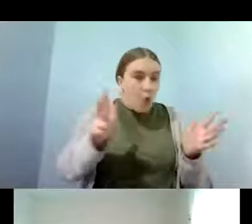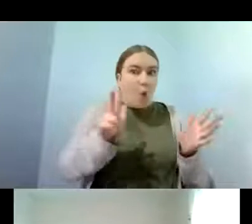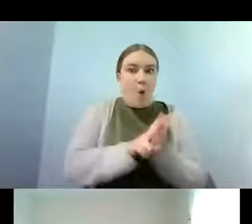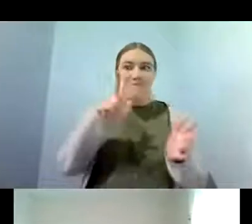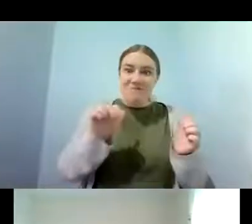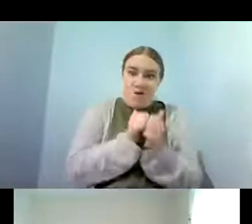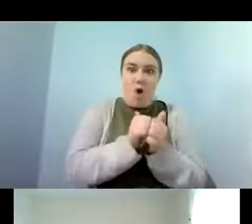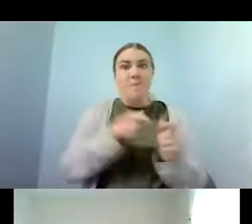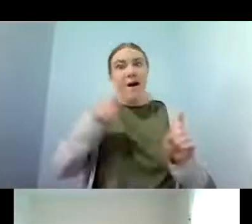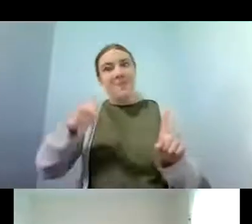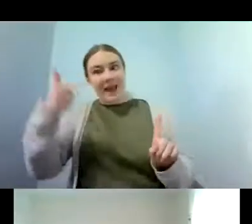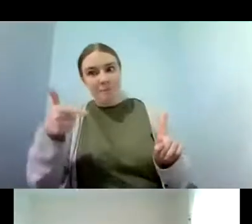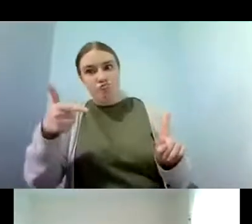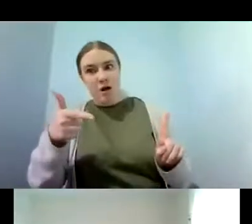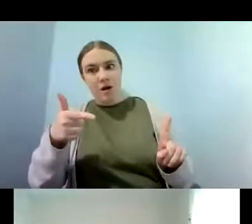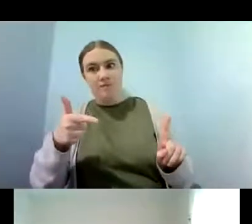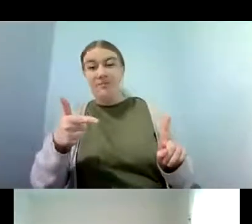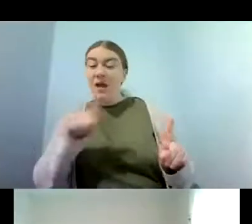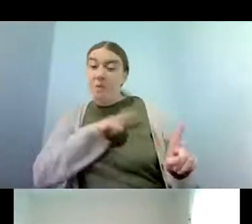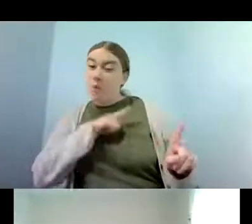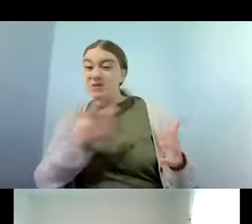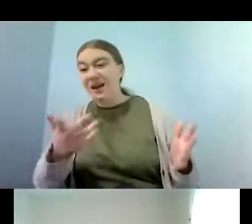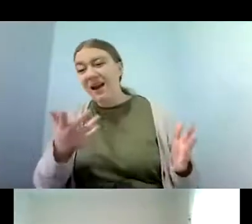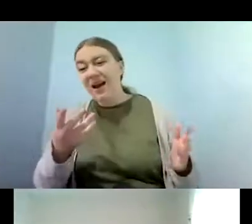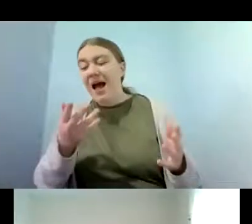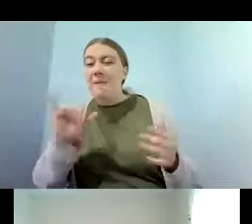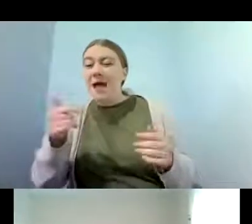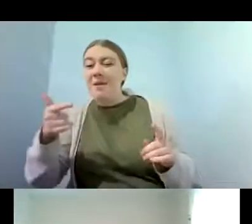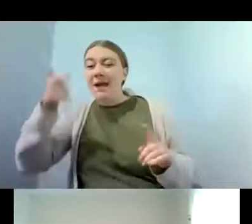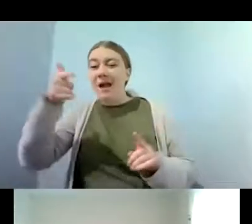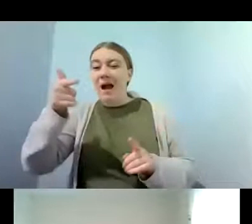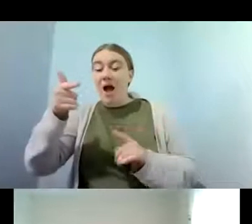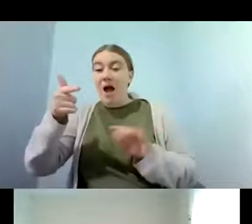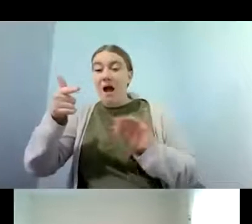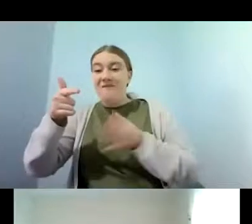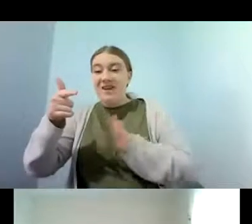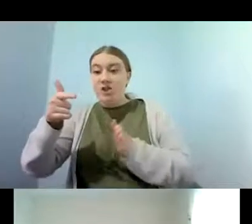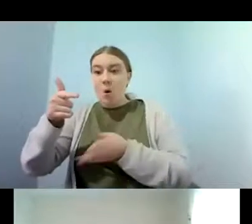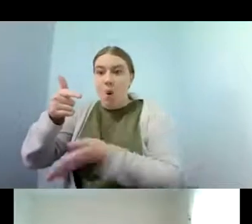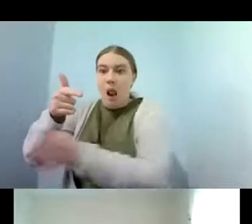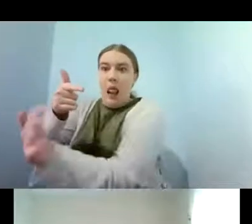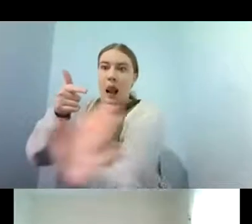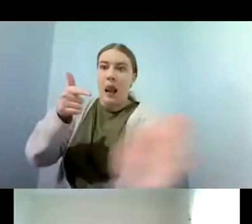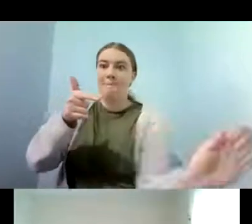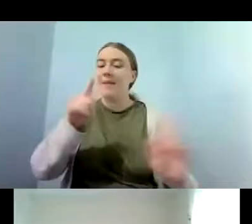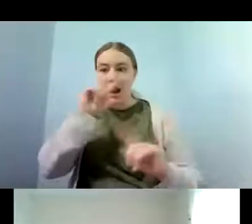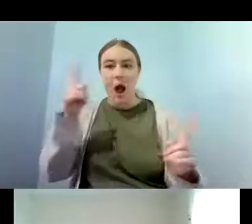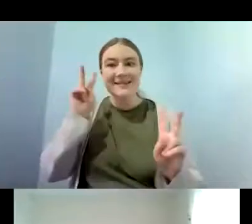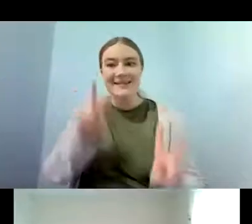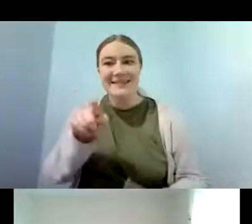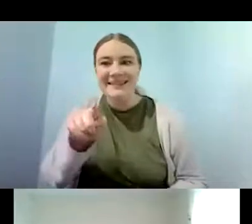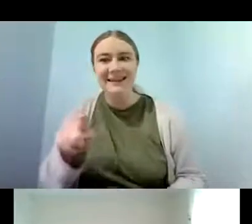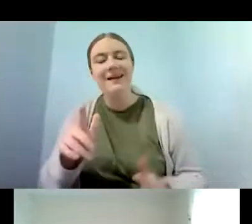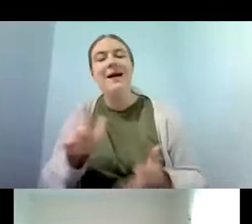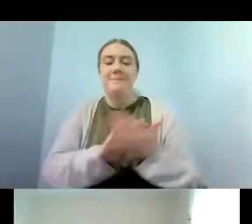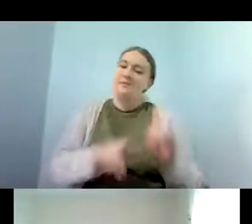accurate there'll be uh issues of angles where fish get lost and not detected and so that's the